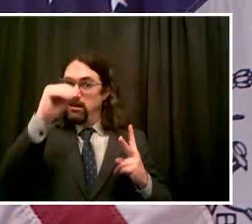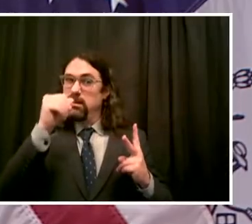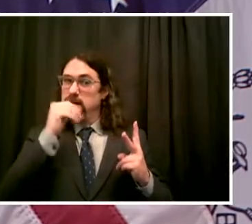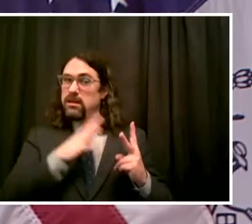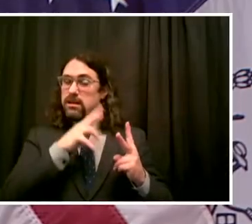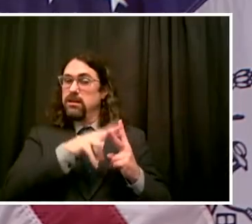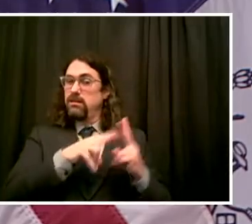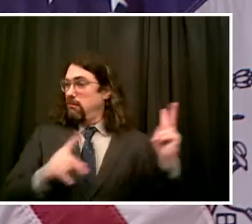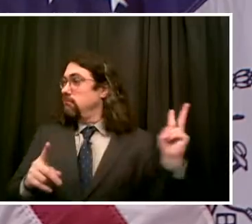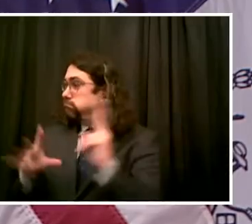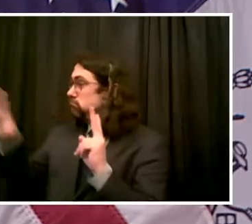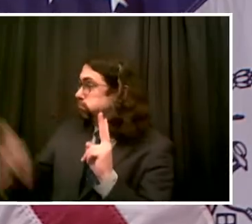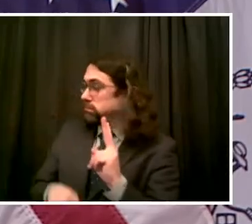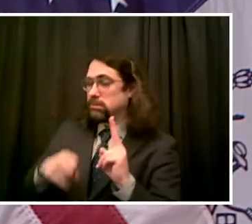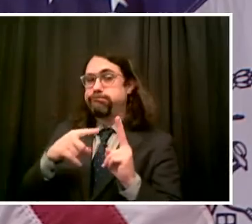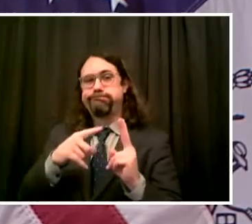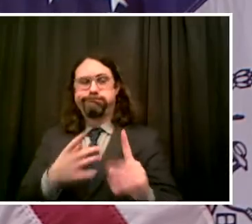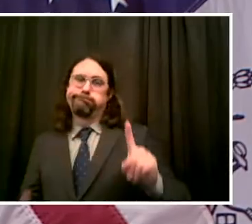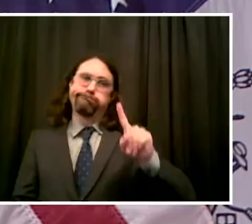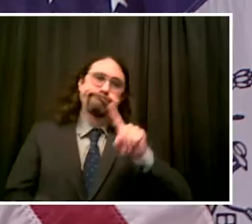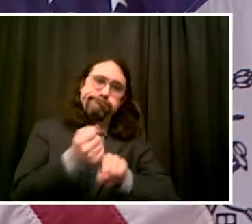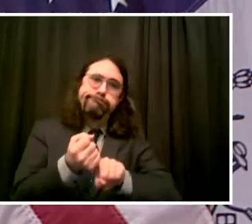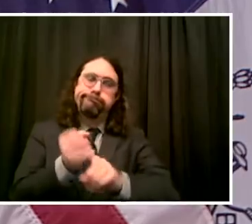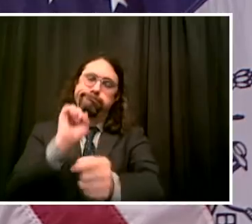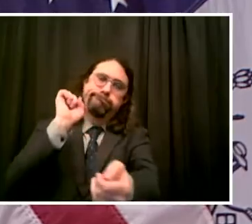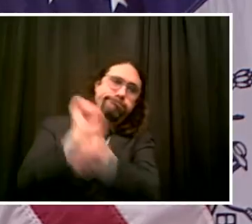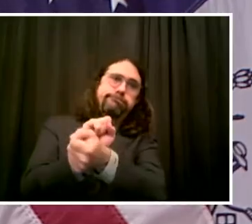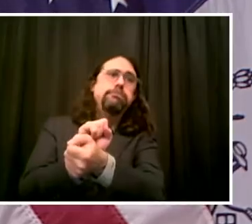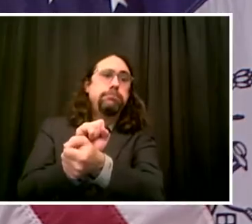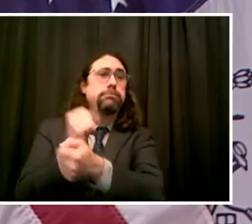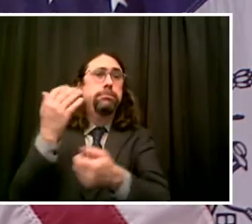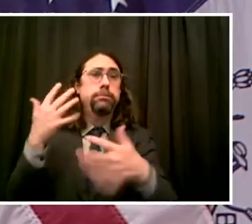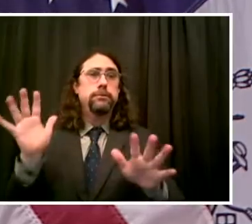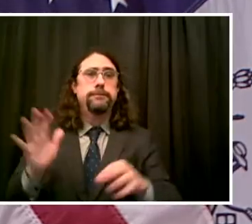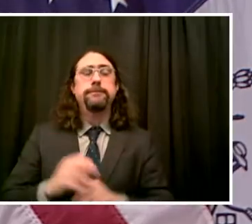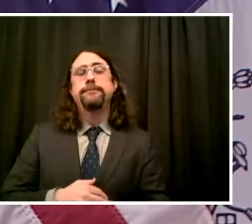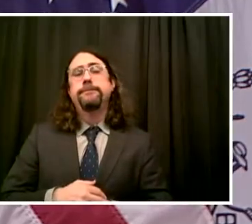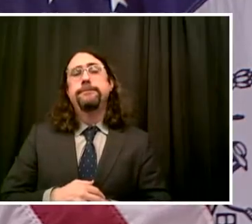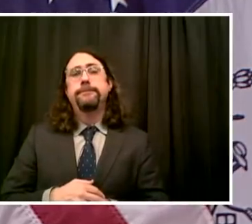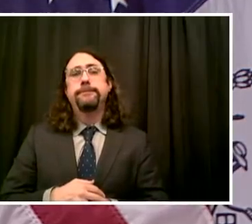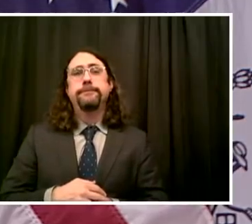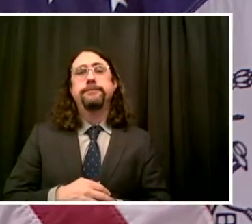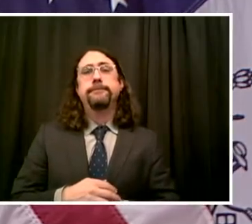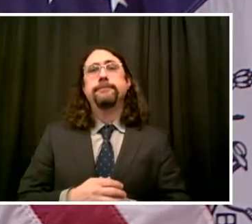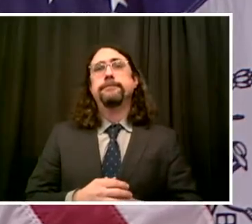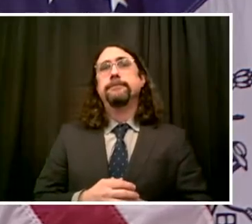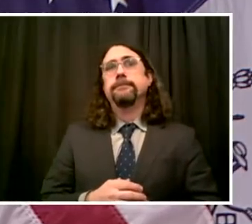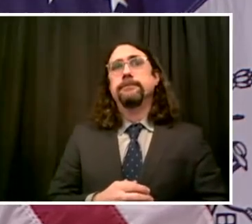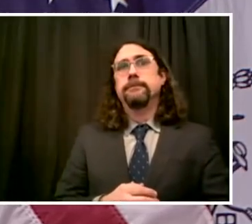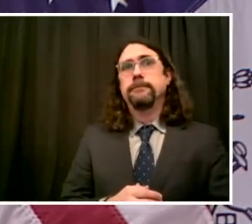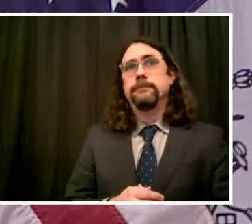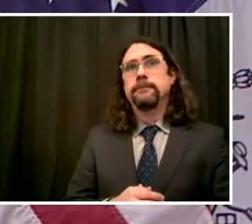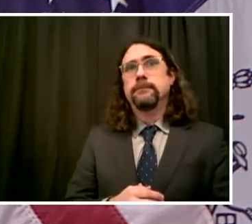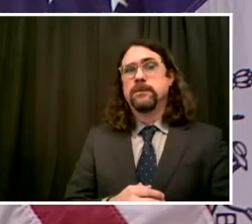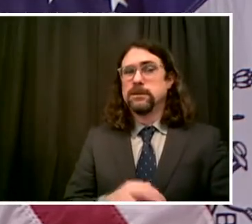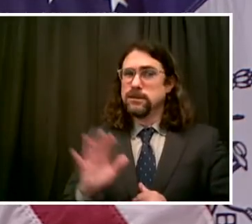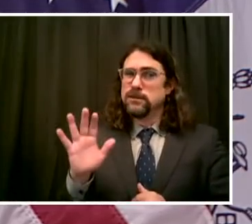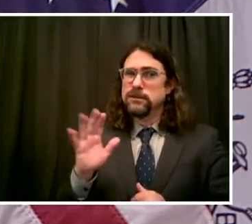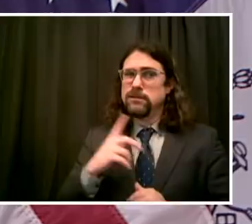BEEN ARRESTED BY THE NYPD. AND WE ARE RETATING THIS INCIDENT AS A CRIME. SOHE TRE 'S